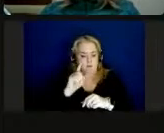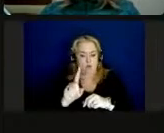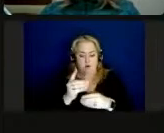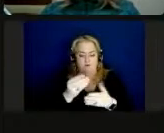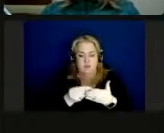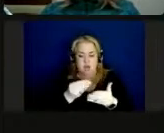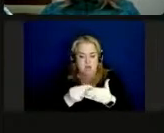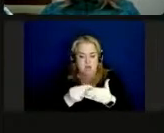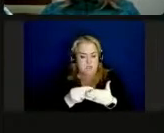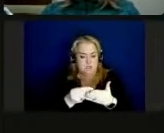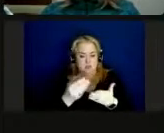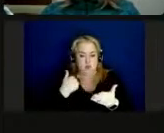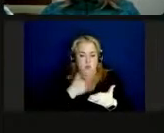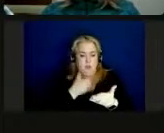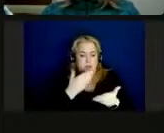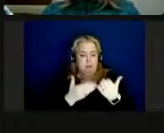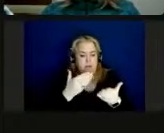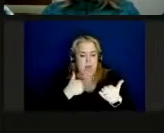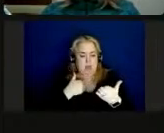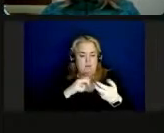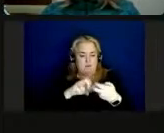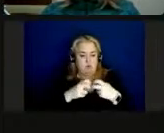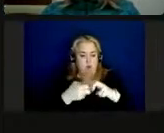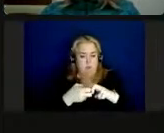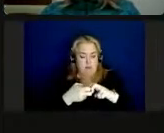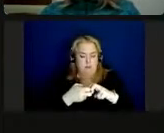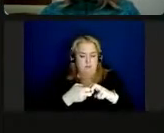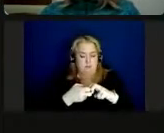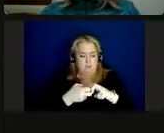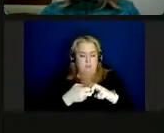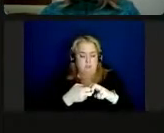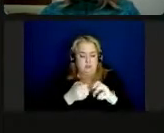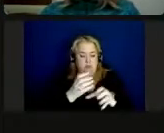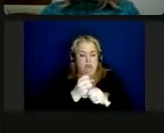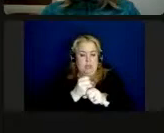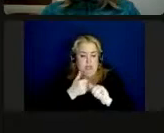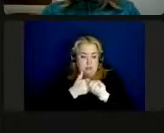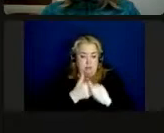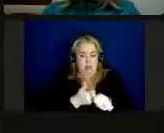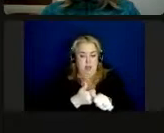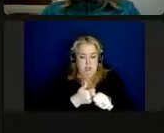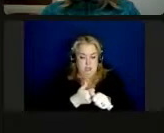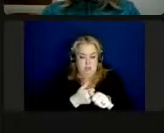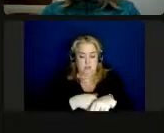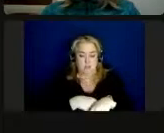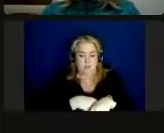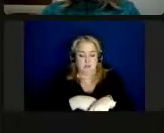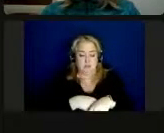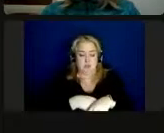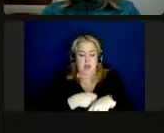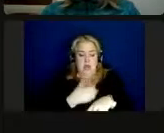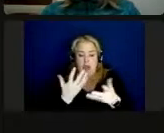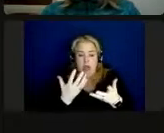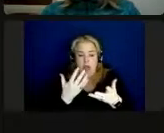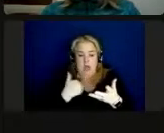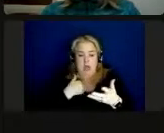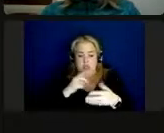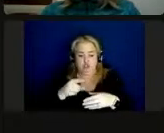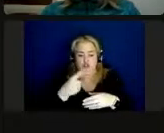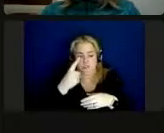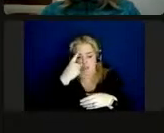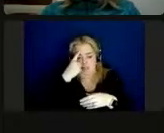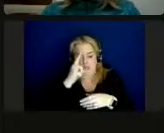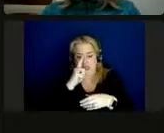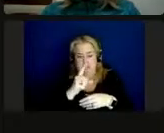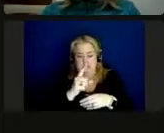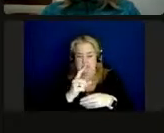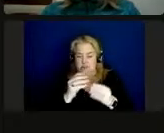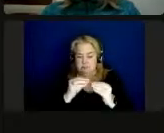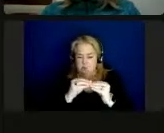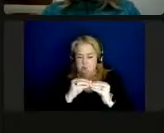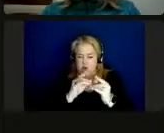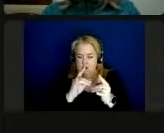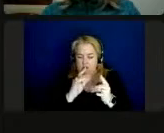GOING TO BE A REALLY DIFFICULT